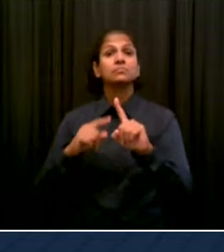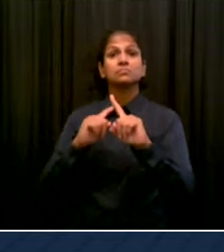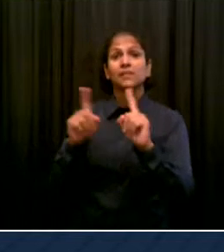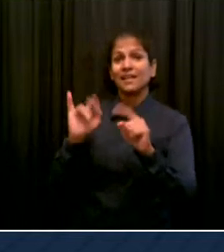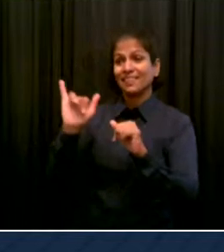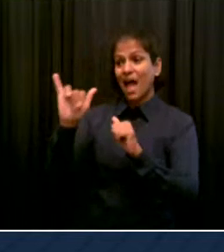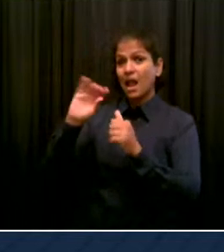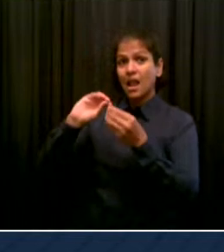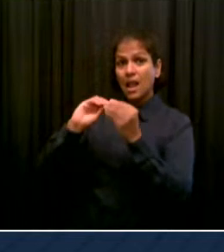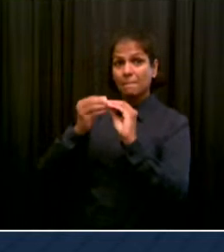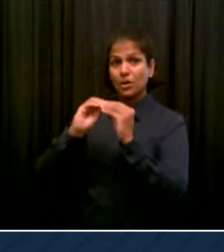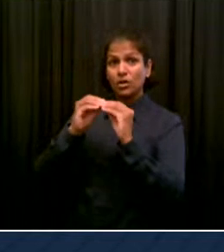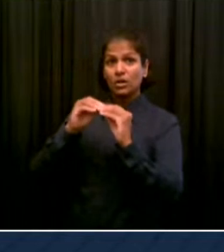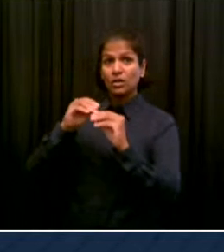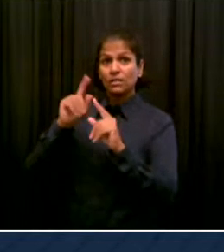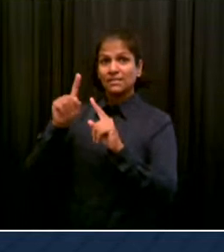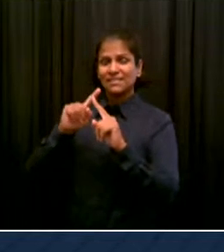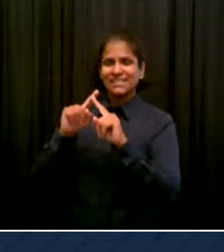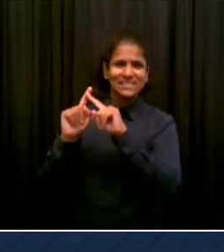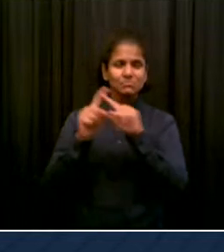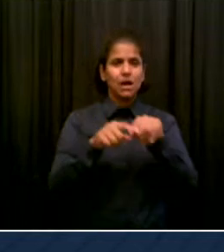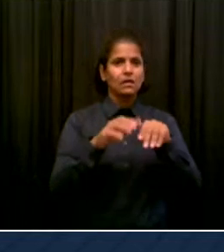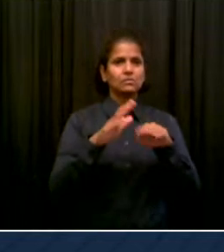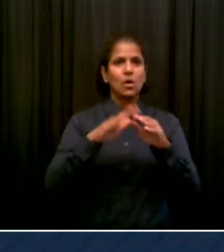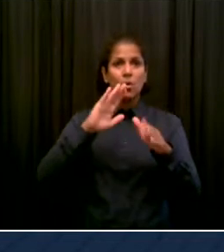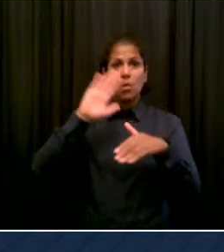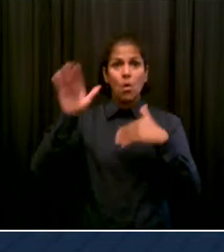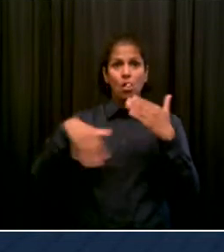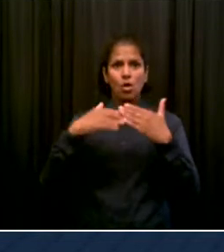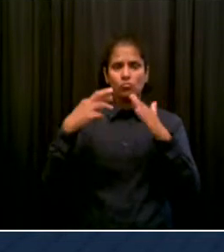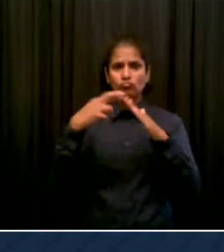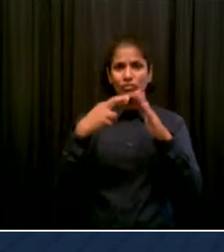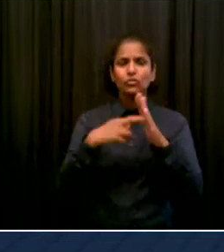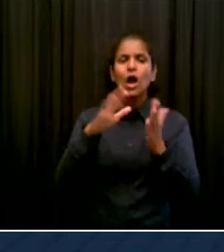WE DON'T VEHA A BASE NUMBER BECAUSE THE NUMBER WE GAVE IS BASED ON PRELIMINARY ATTENDANCE